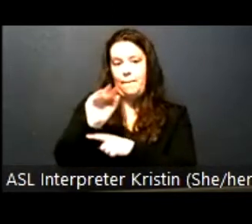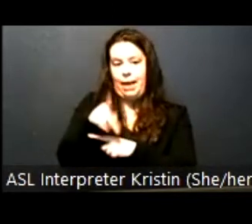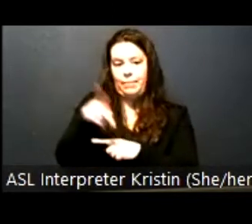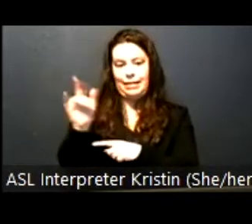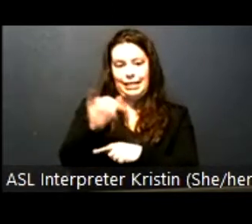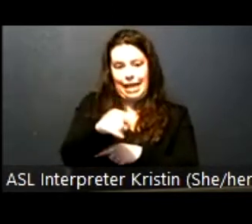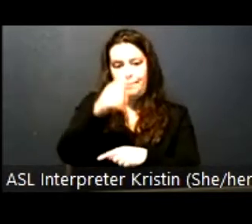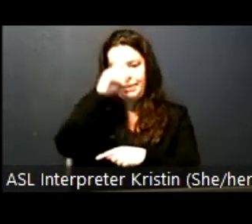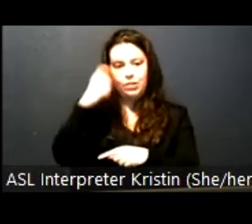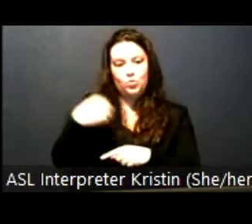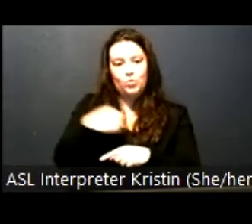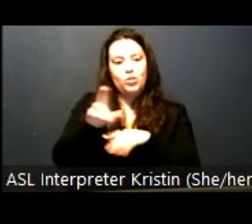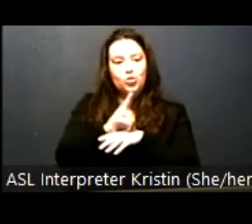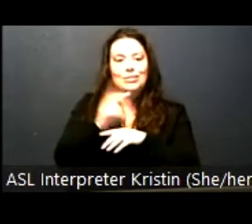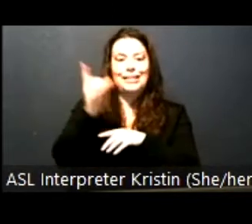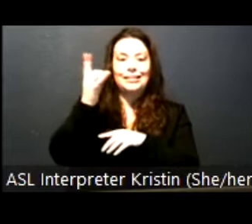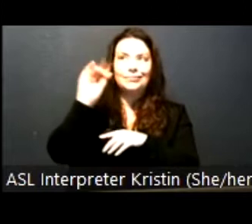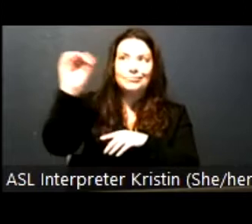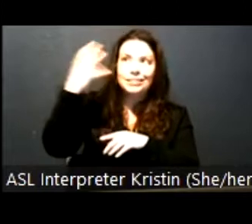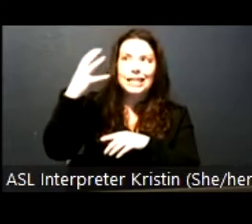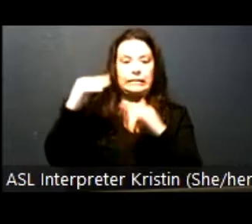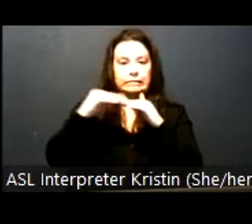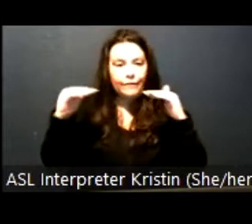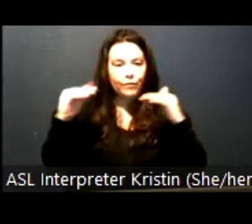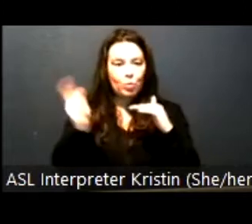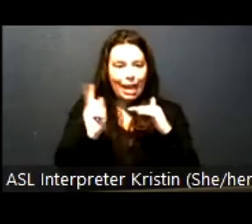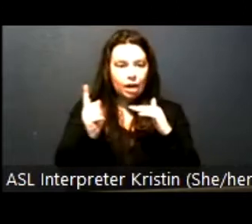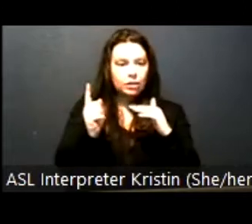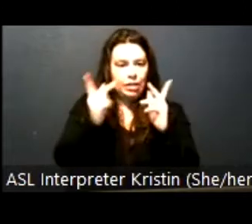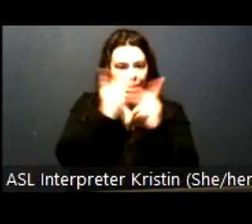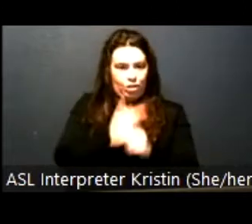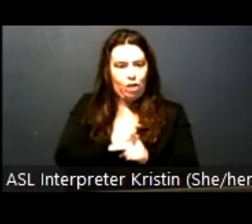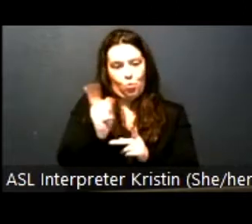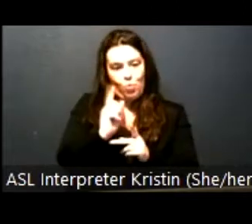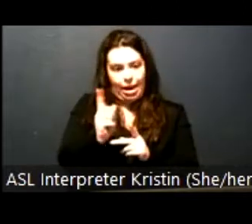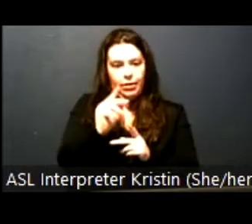Erika: Wow so that's a lot of work to gather that data! And what about some of the satellite